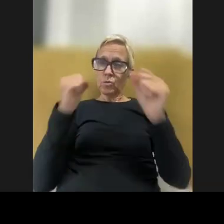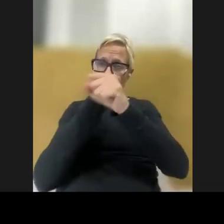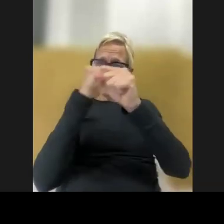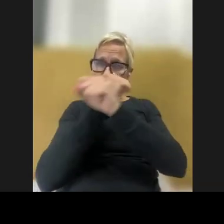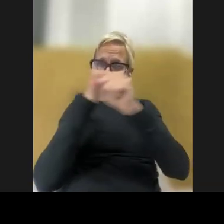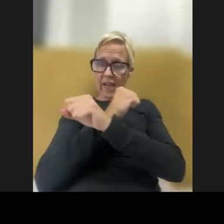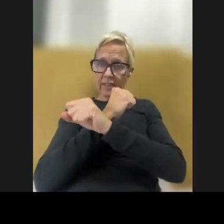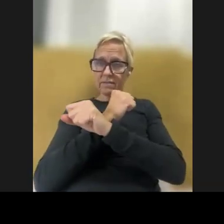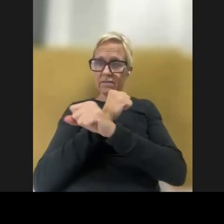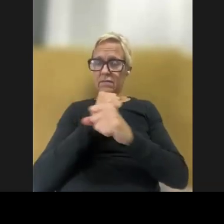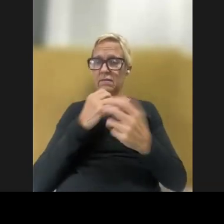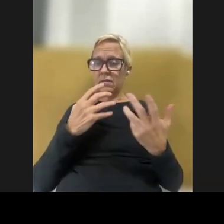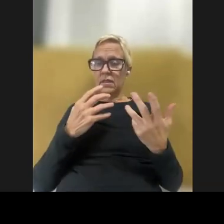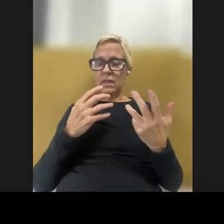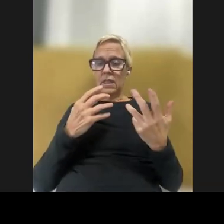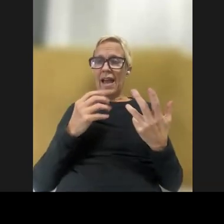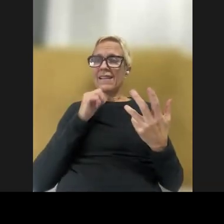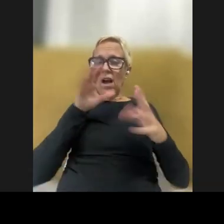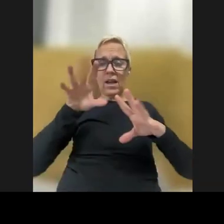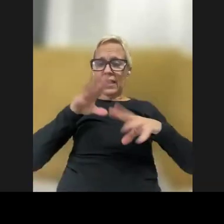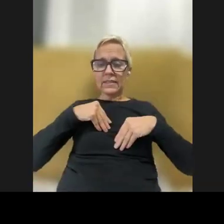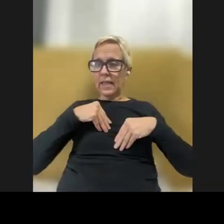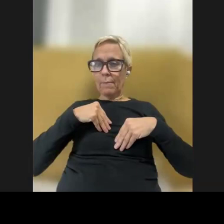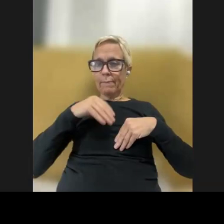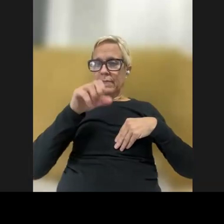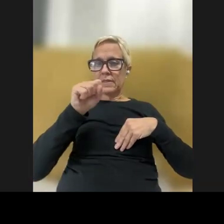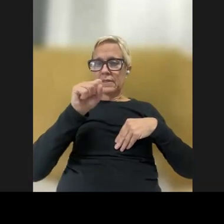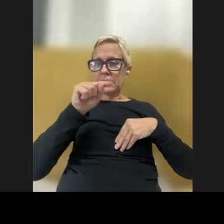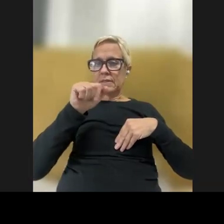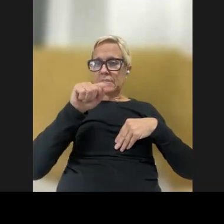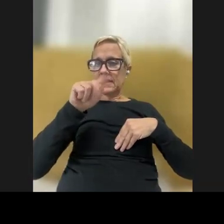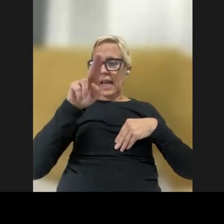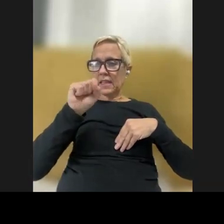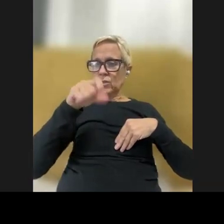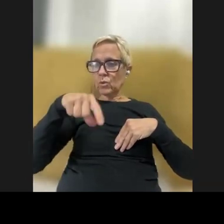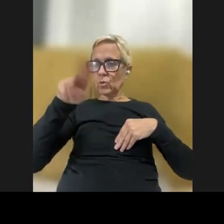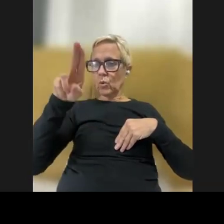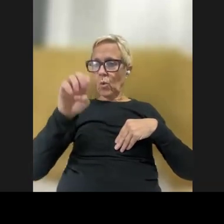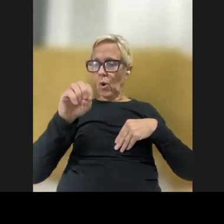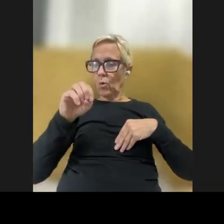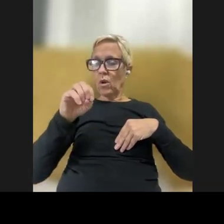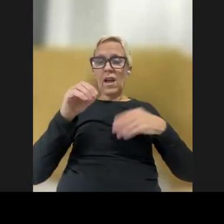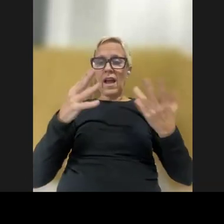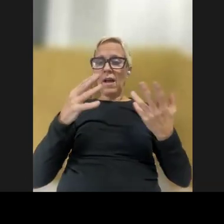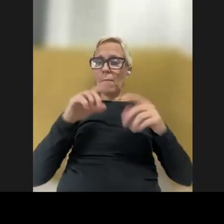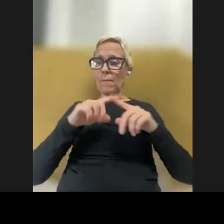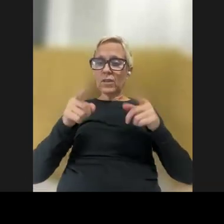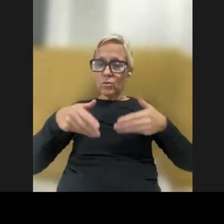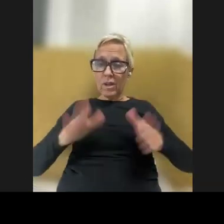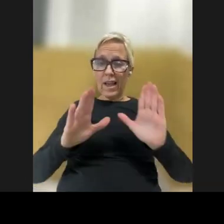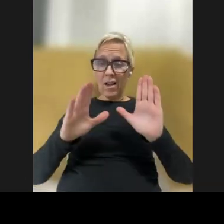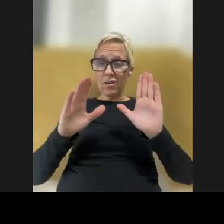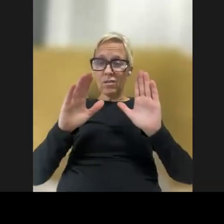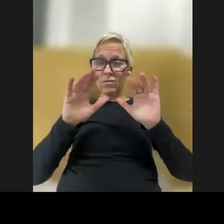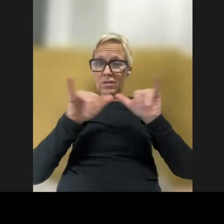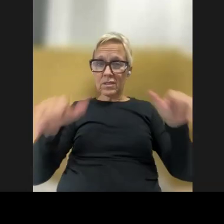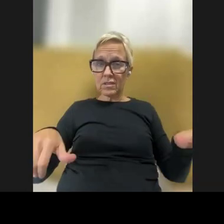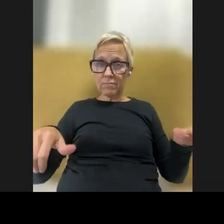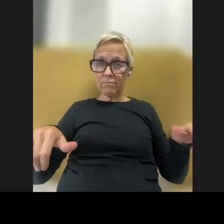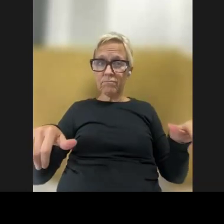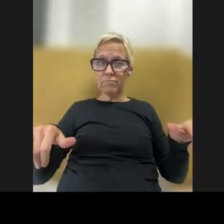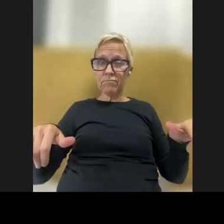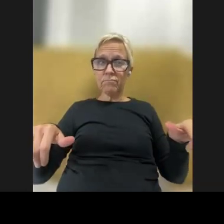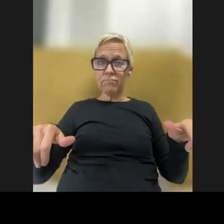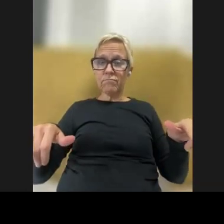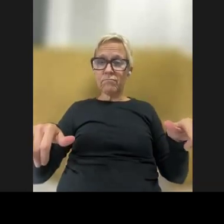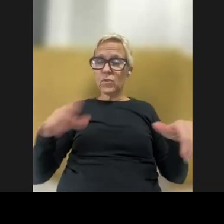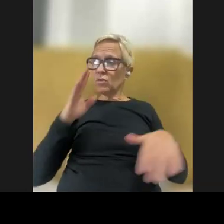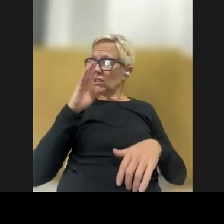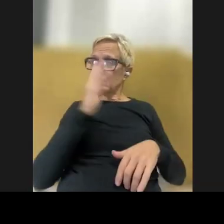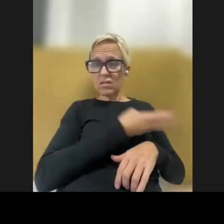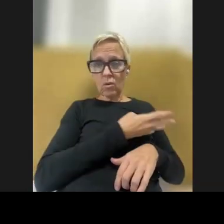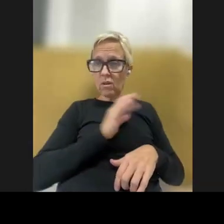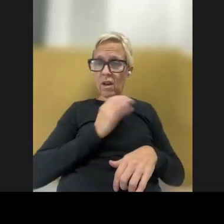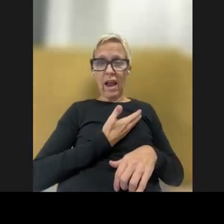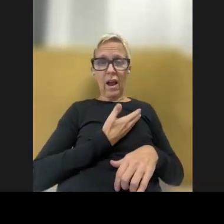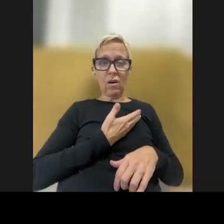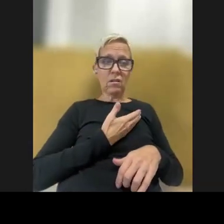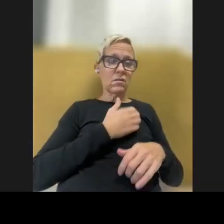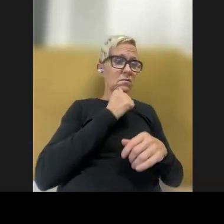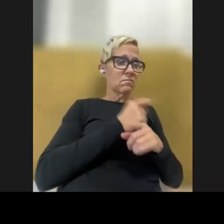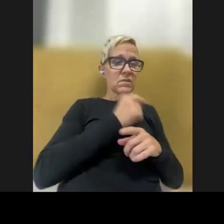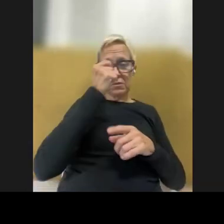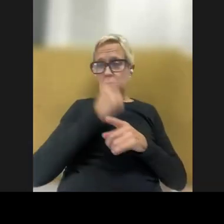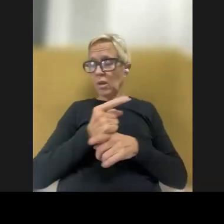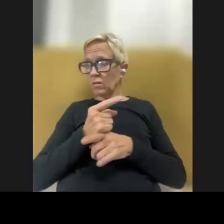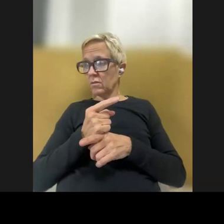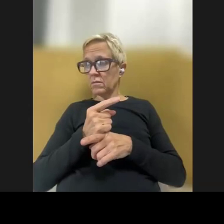But, the reality is that we as advocates have to continue to fight the battle.